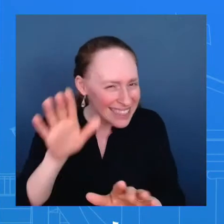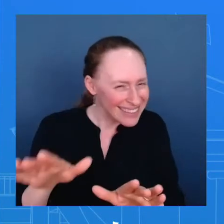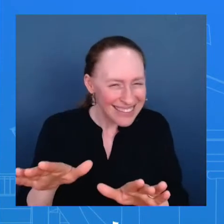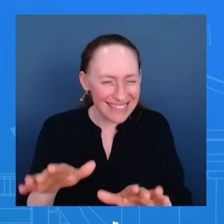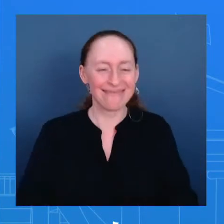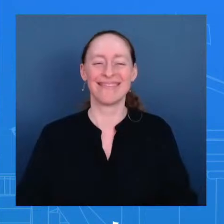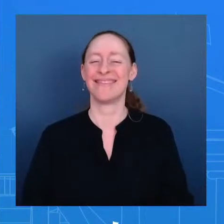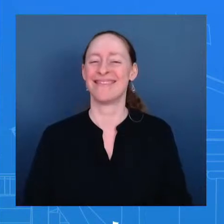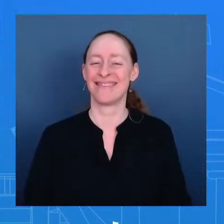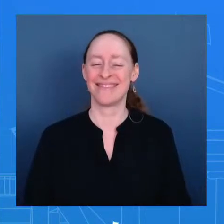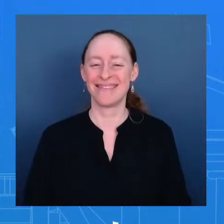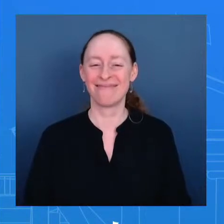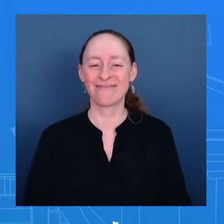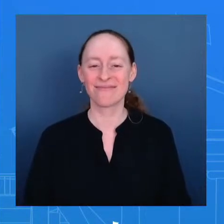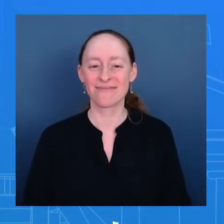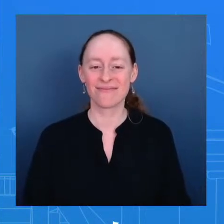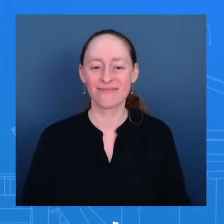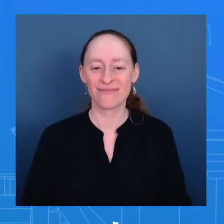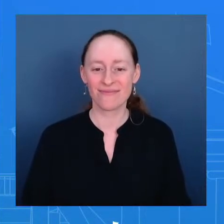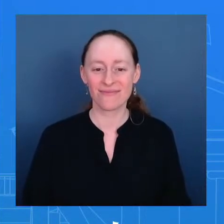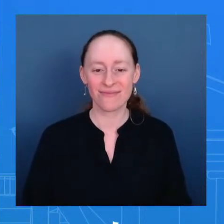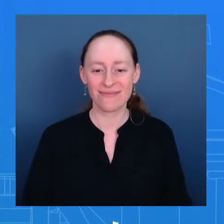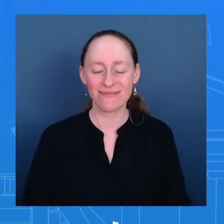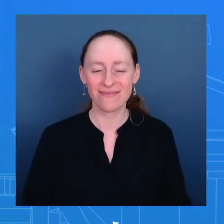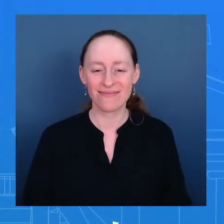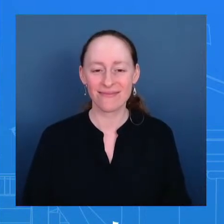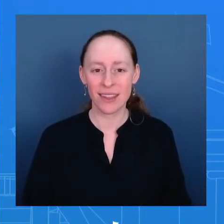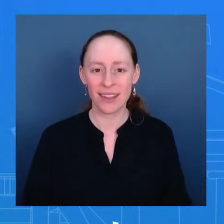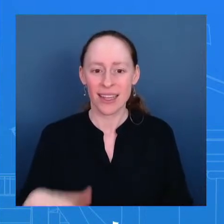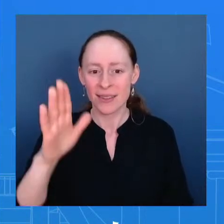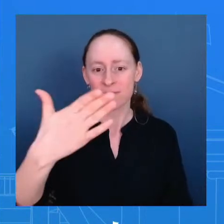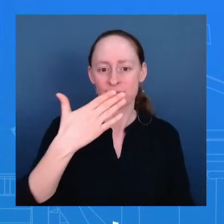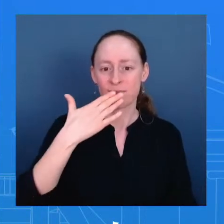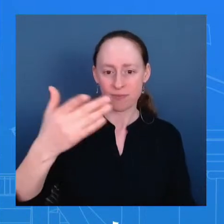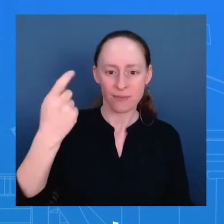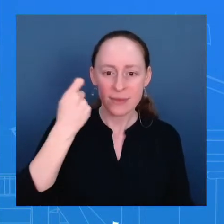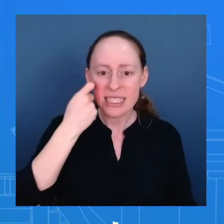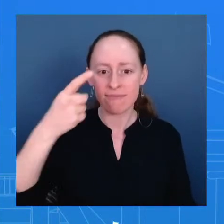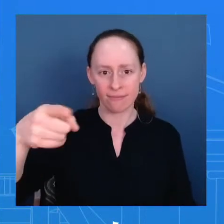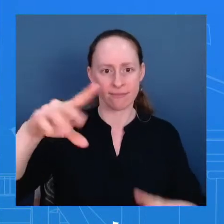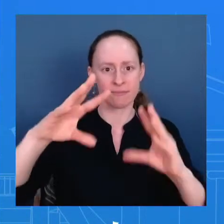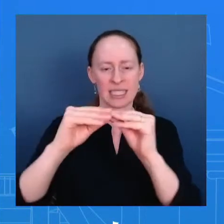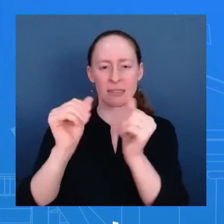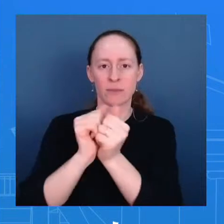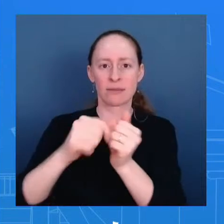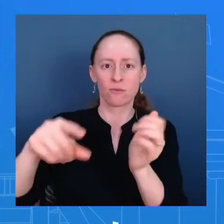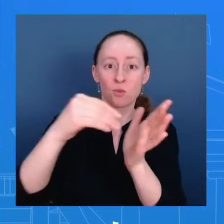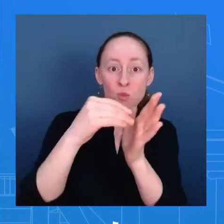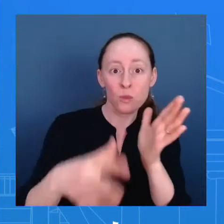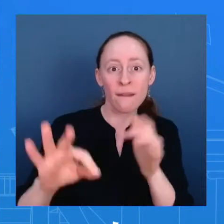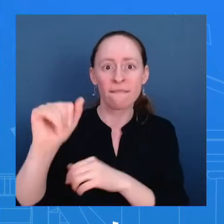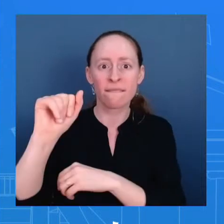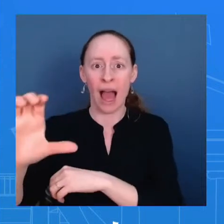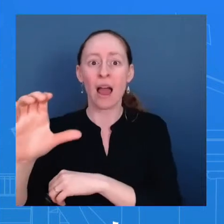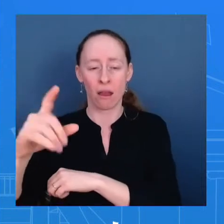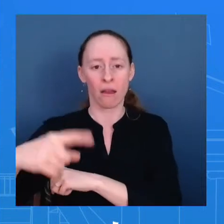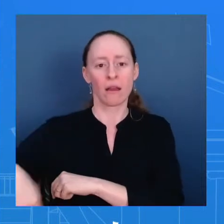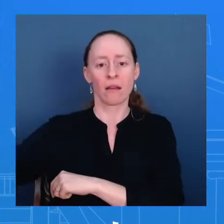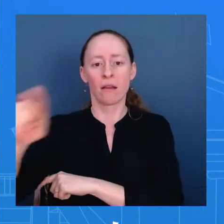So, you recently met with students and faculty at Morehouse College. Can you just talk to us about the concerns they shared and how you responded? Mr. Benjamin: Sure.